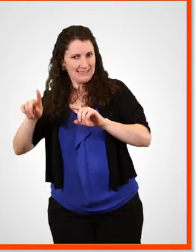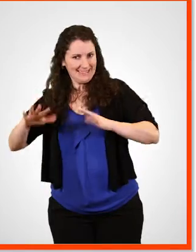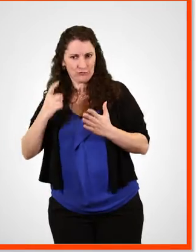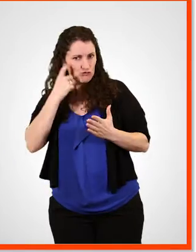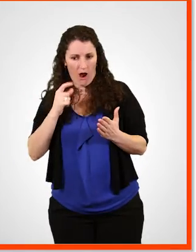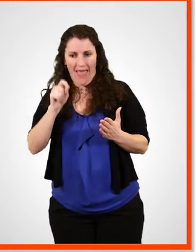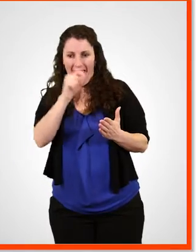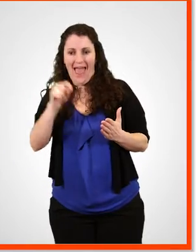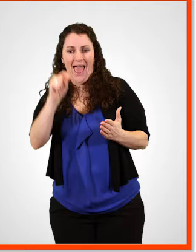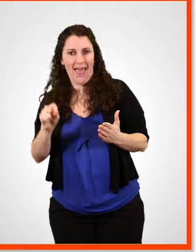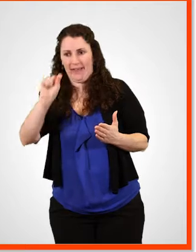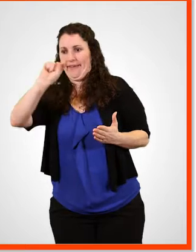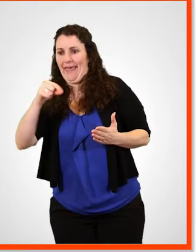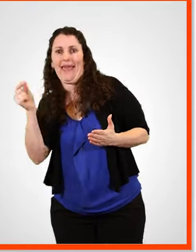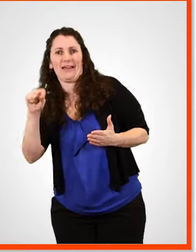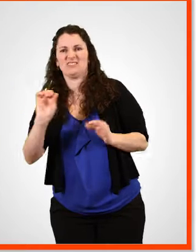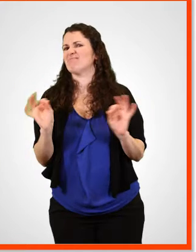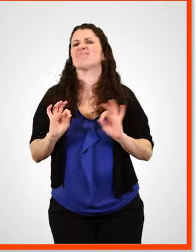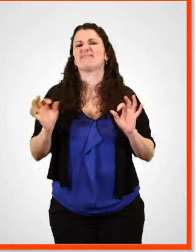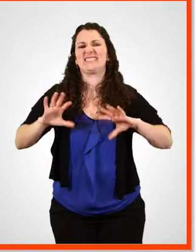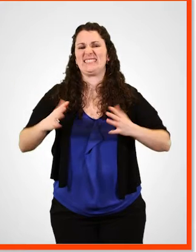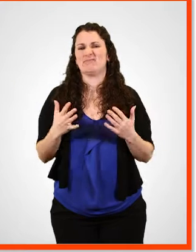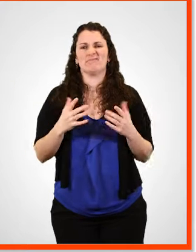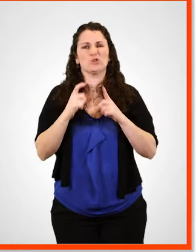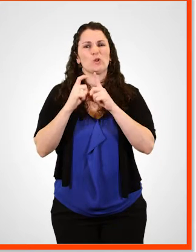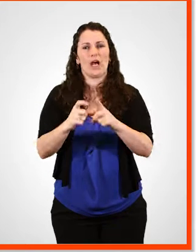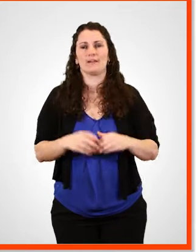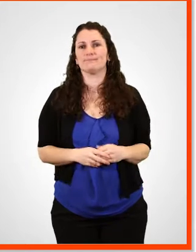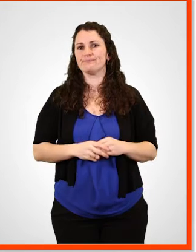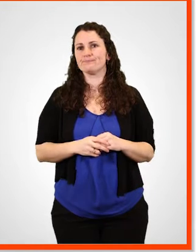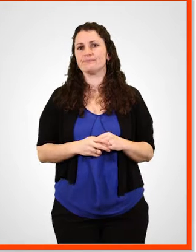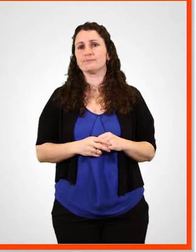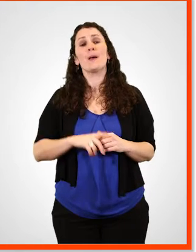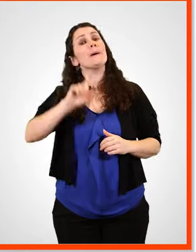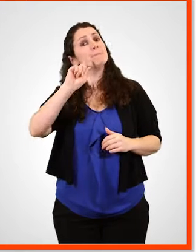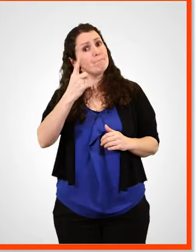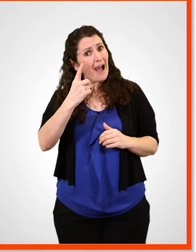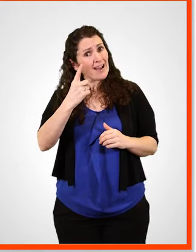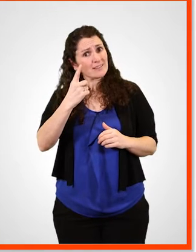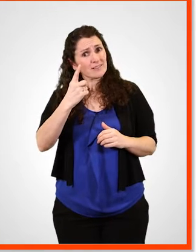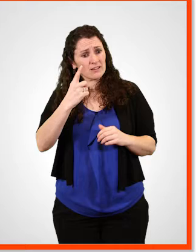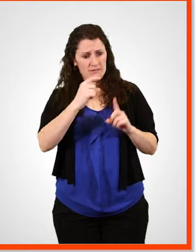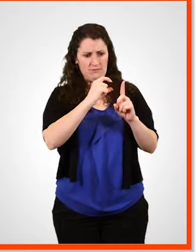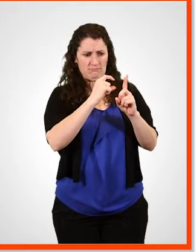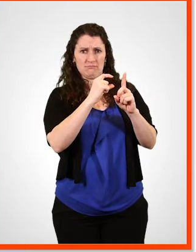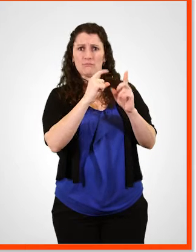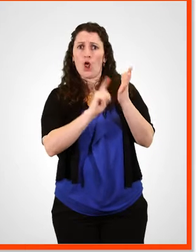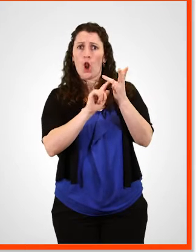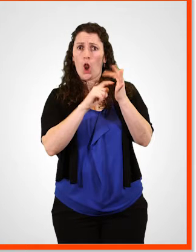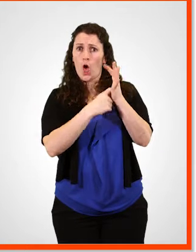But what we know is lower case letters are really important, because if you think about when you're reading and you're going to be doing beginning reading instruction,